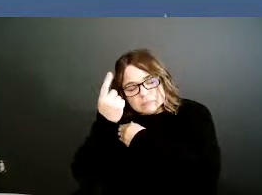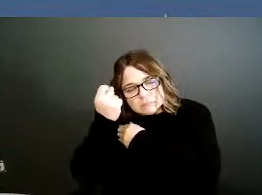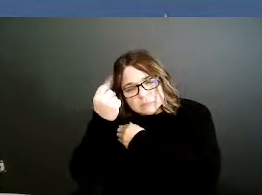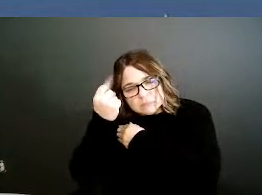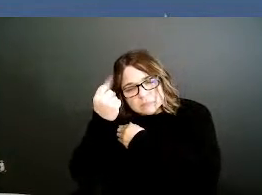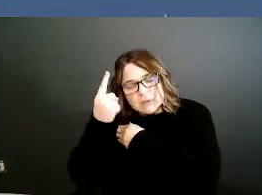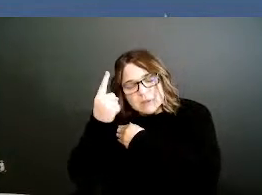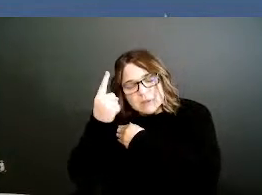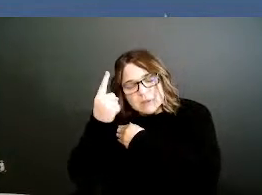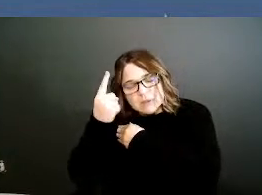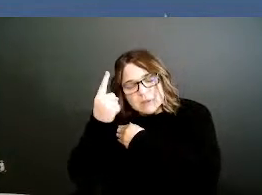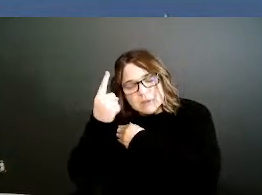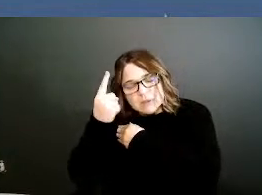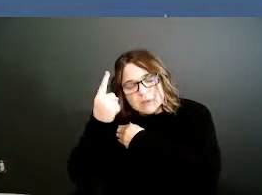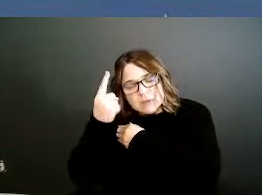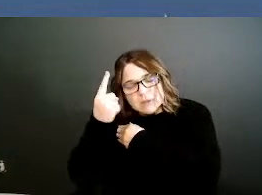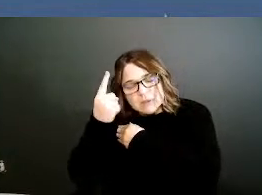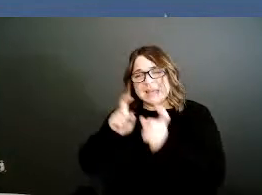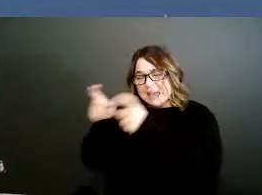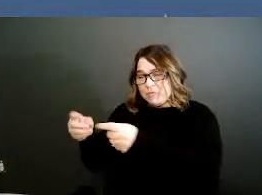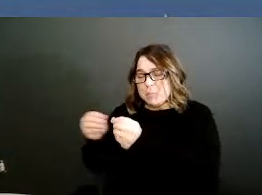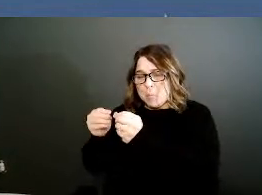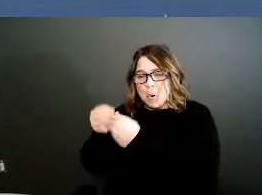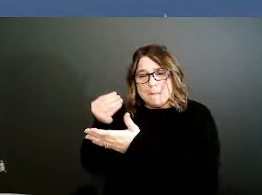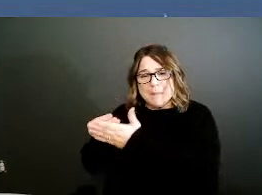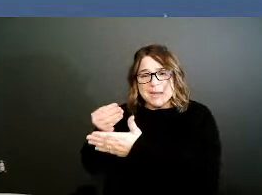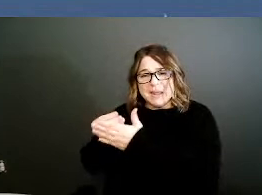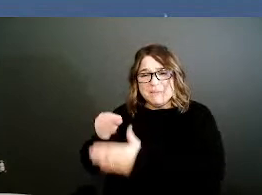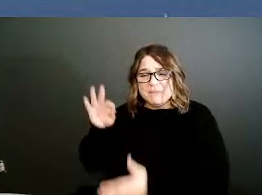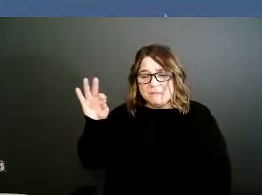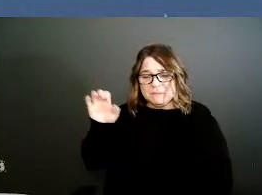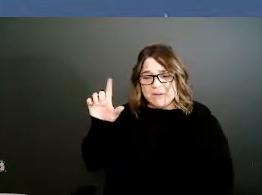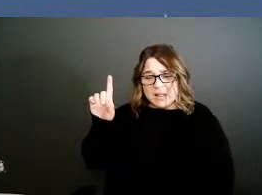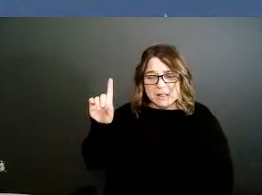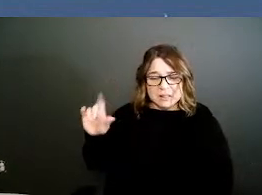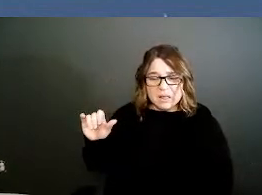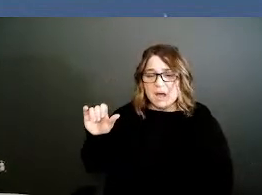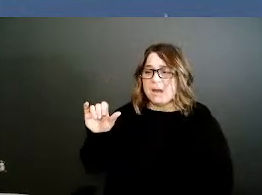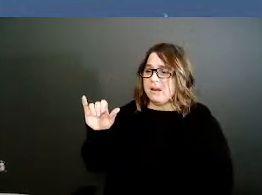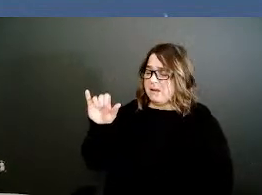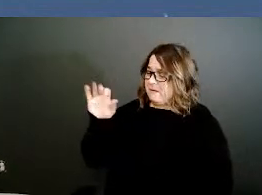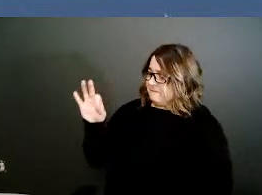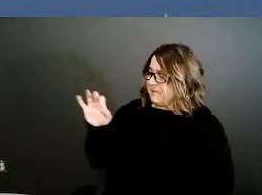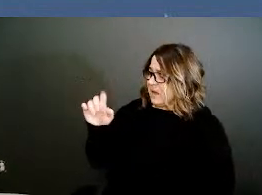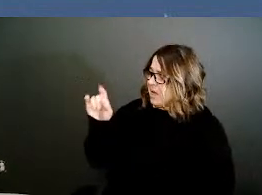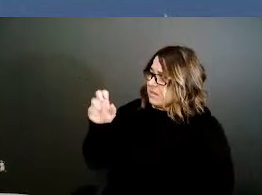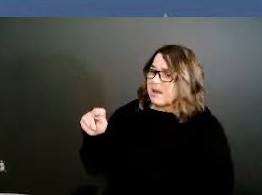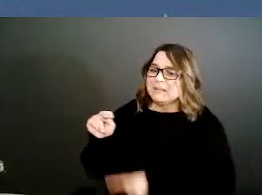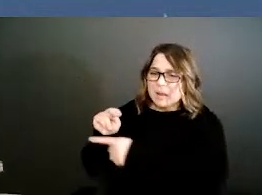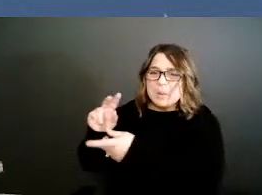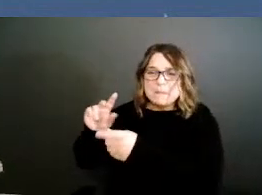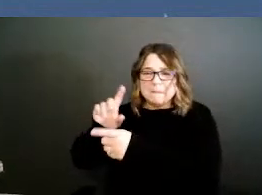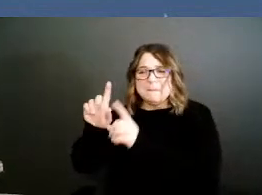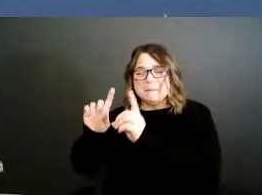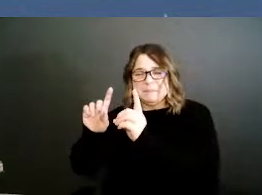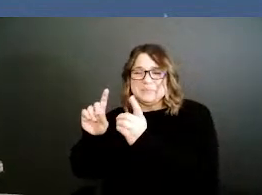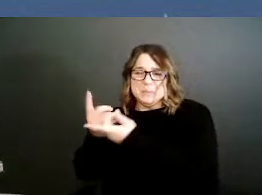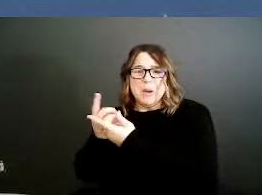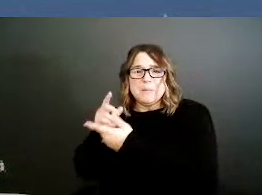FROM COMMUNITY GROUPS AND OTHER CITY DEPARTMENTS THAT ARE SAFETY TO OUR COMMUNITY. AND AS I GET READY TO TAKE OFFICE, I WILL LOVE FOR